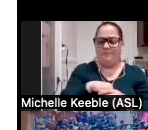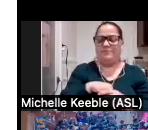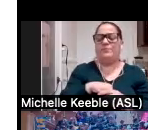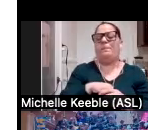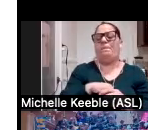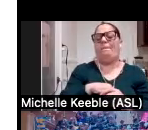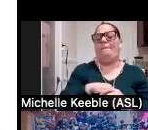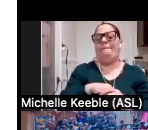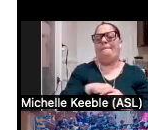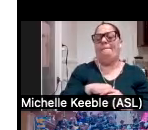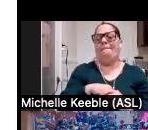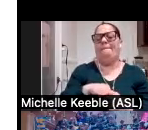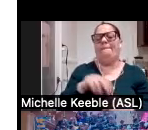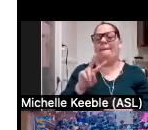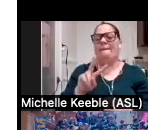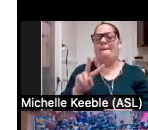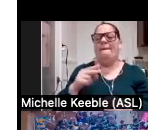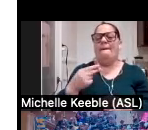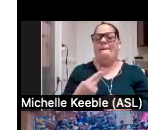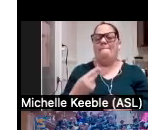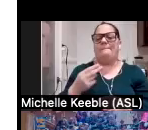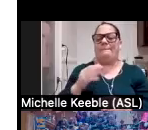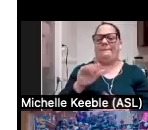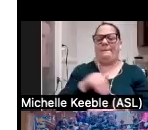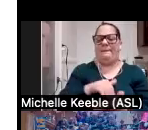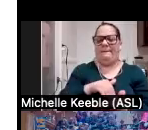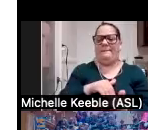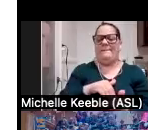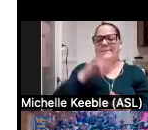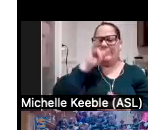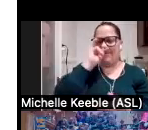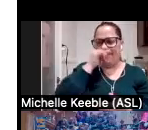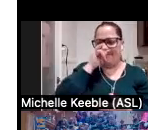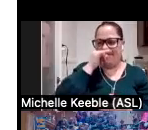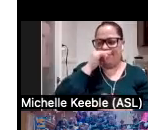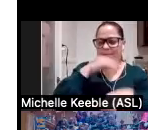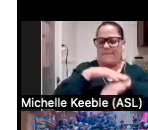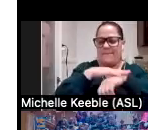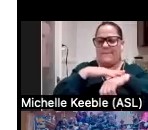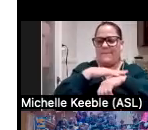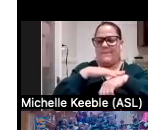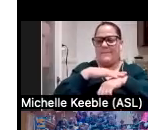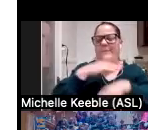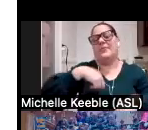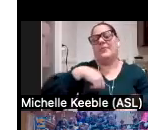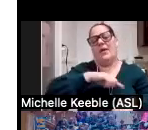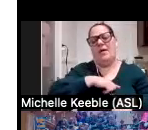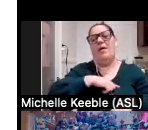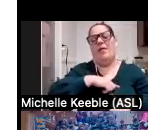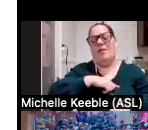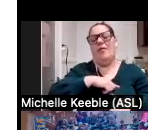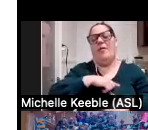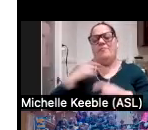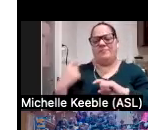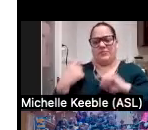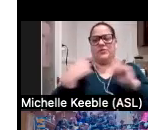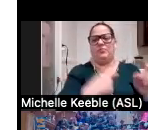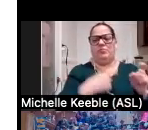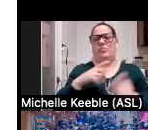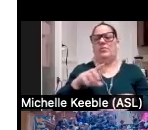um the Viscardi Center in a space called KIDS. So, one of our wonderful donors, John Cornish,